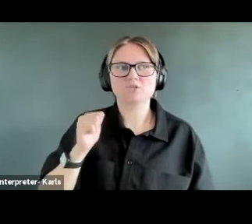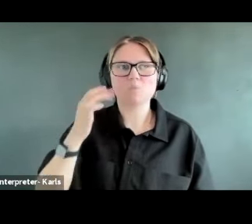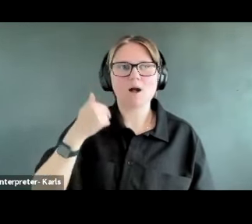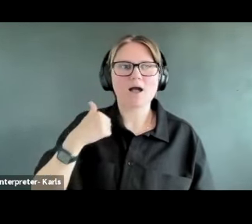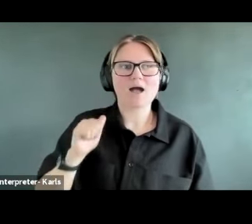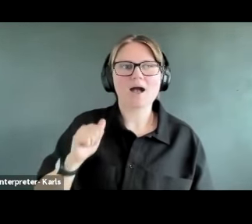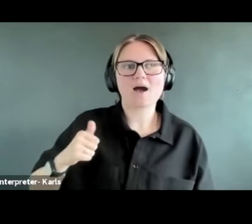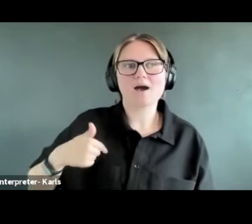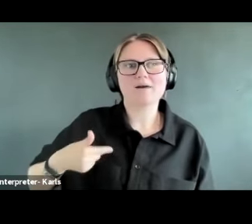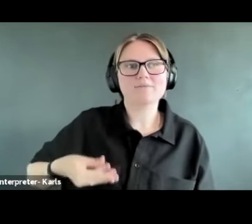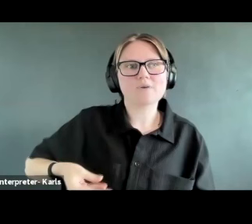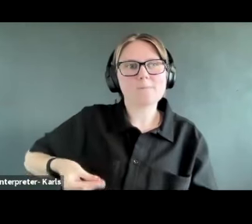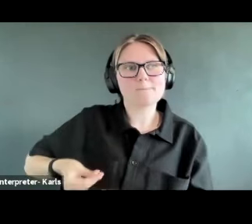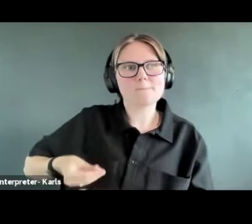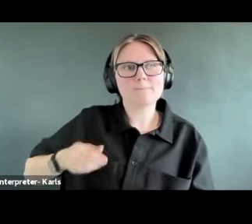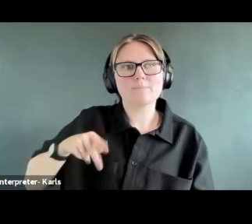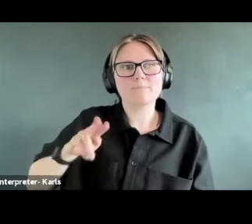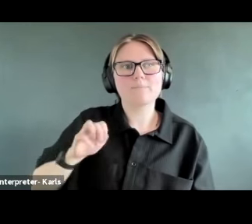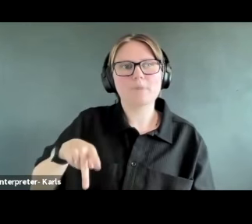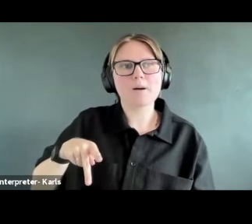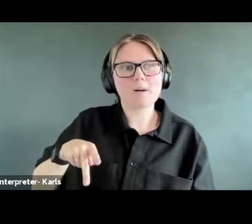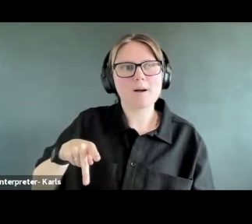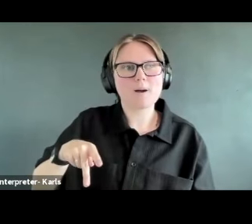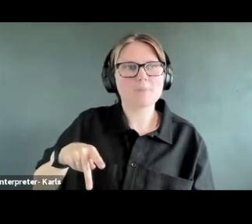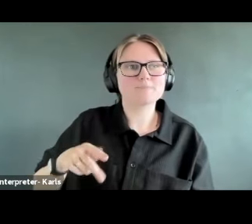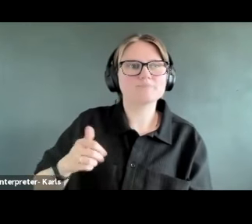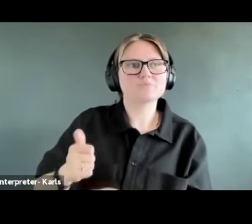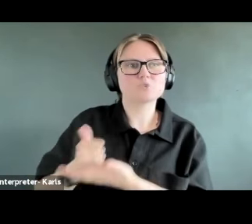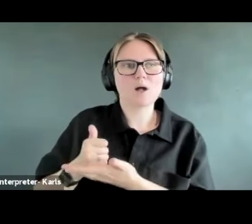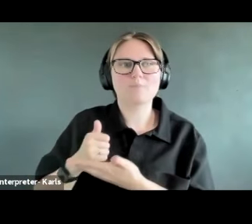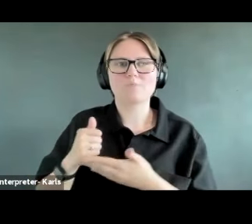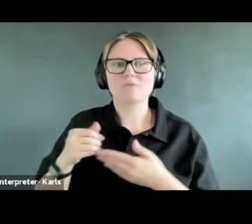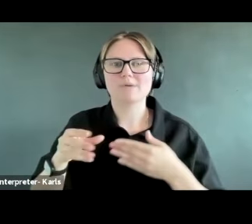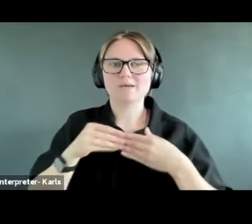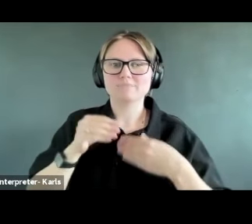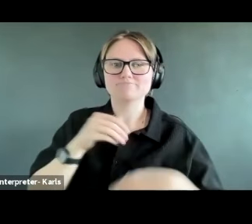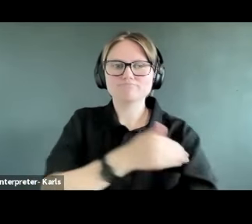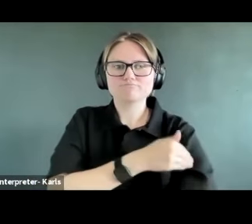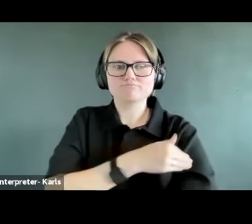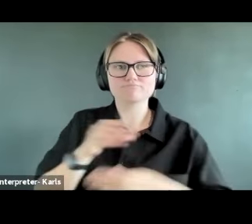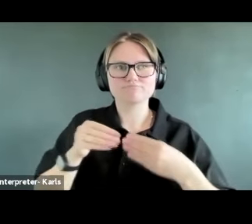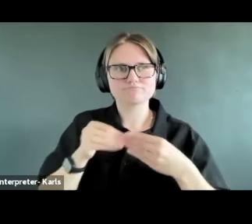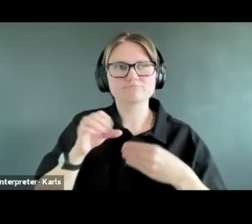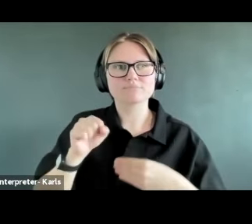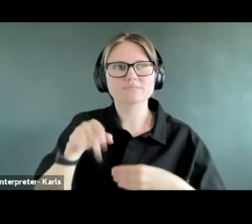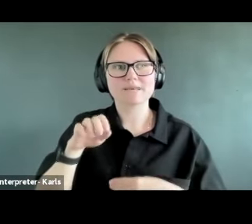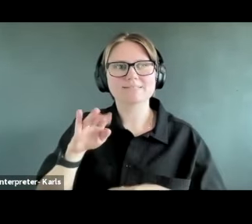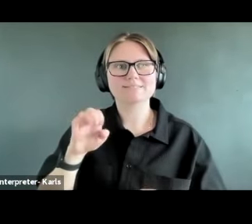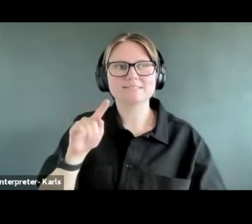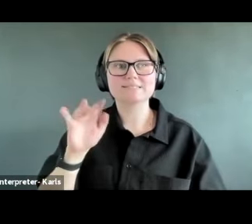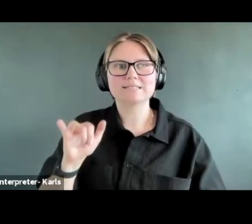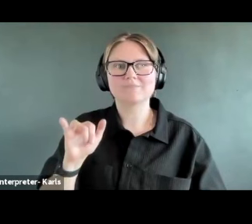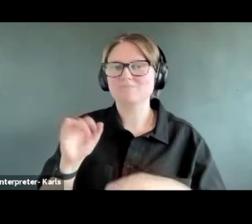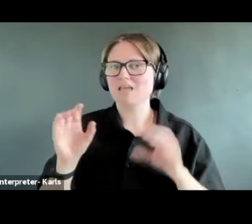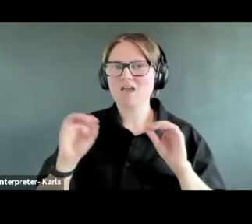provider that was comfortable placing an epidural or a spinal block for someone like me. And I didn't even find